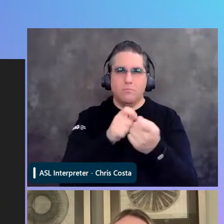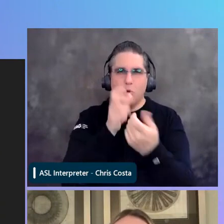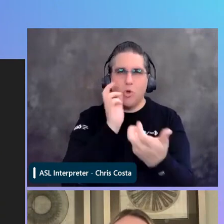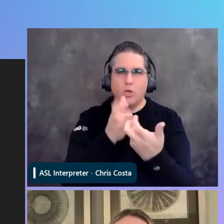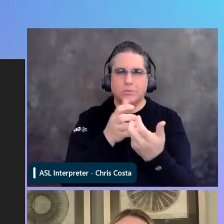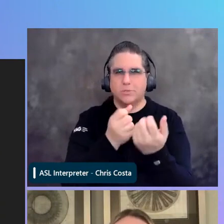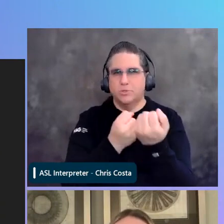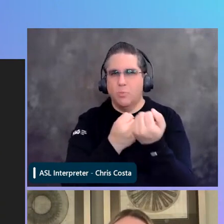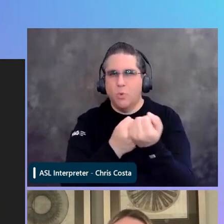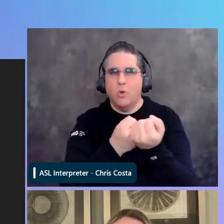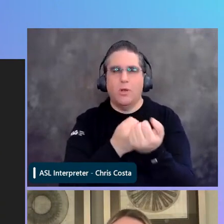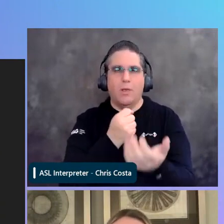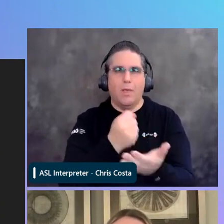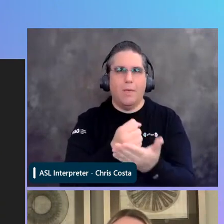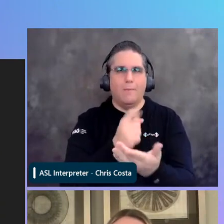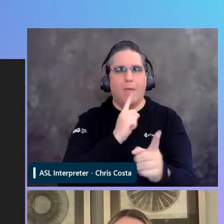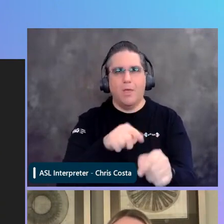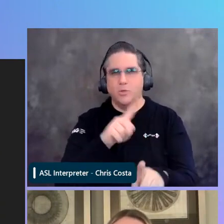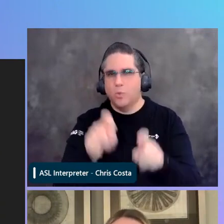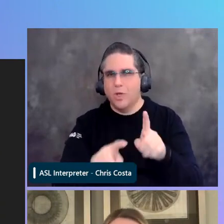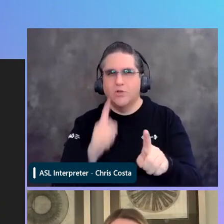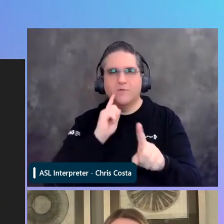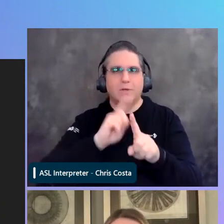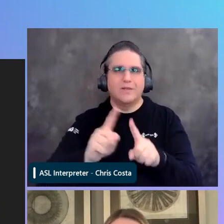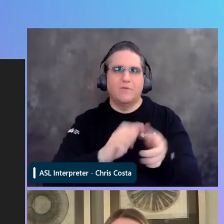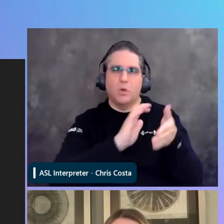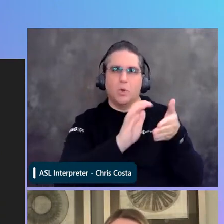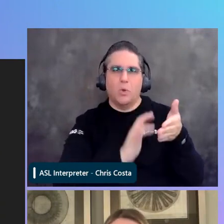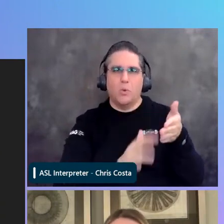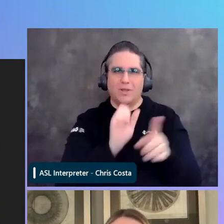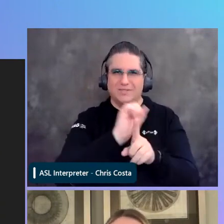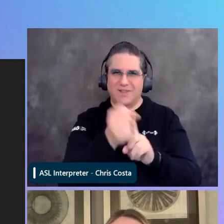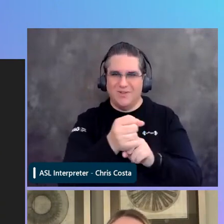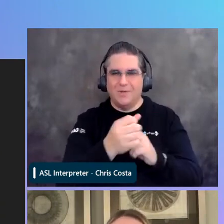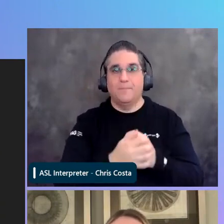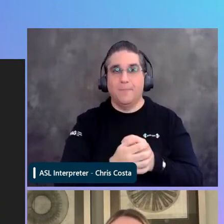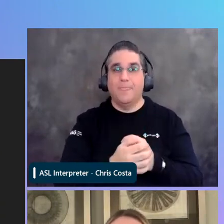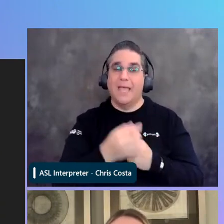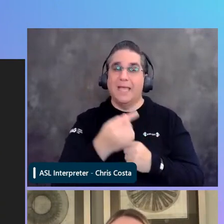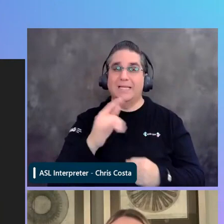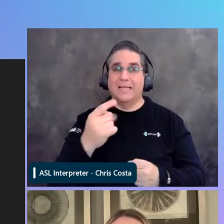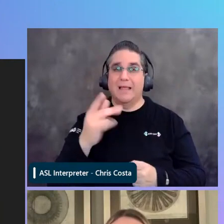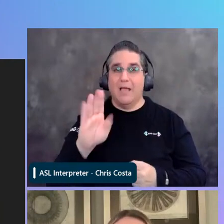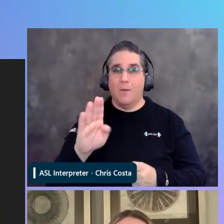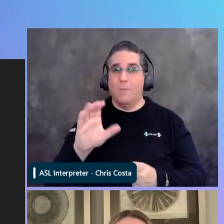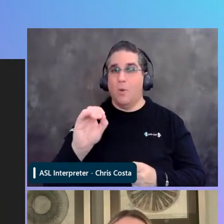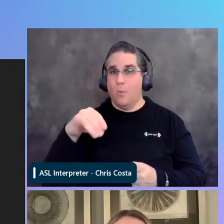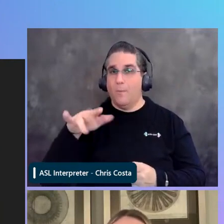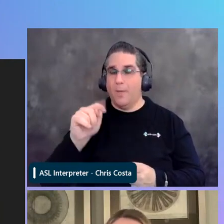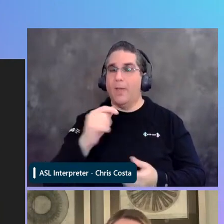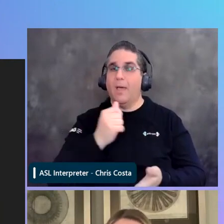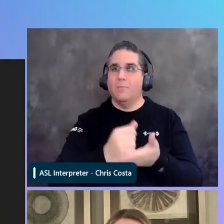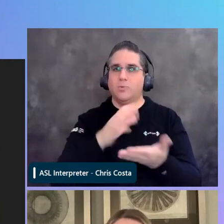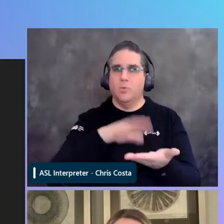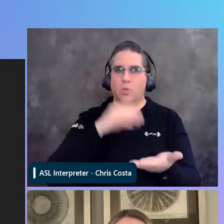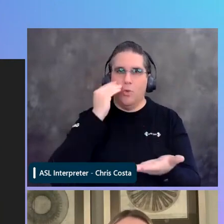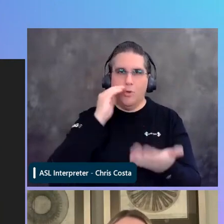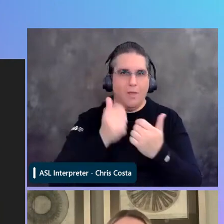learning various coding scenarios. Additionally, GitHub Copilot serves as a valuable learning tool by providing